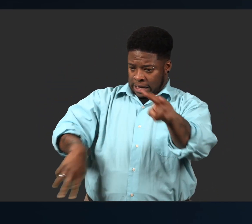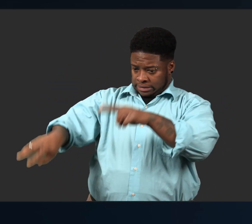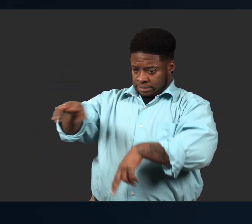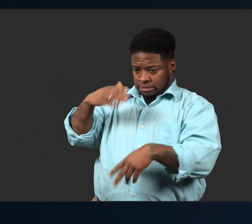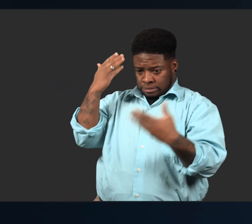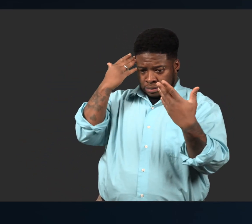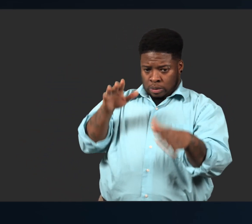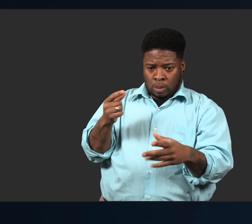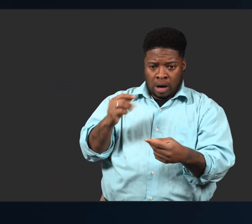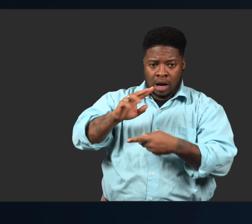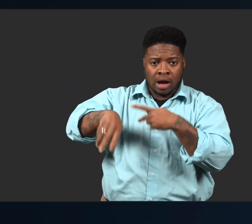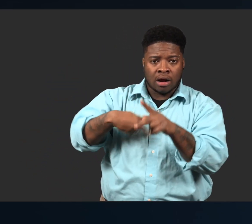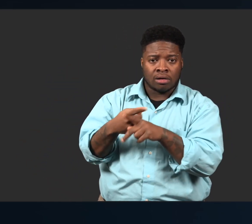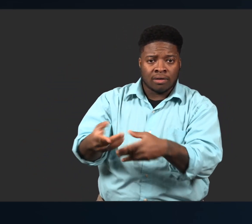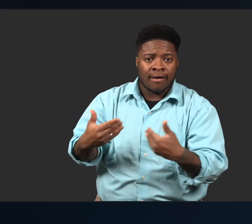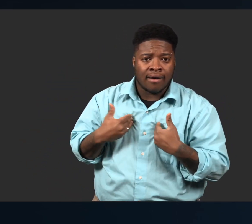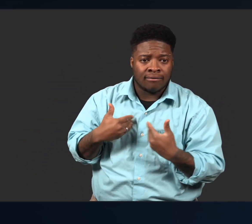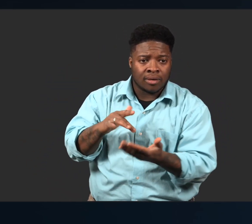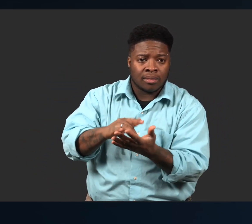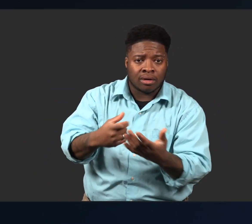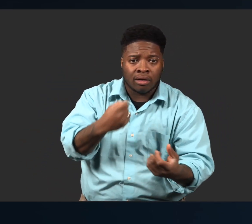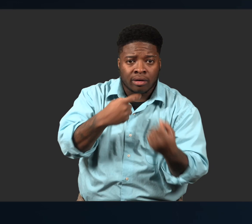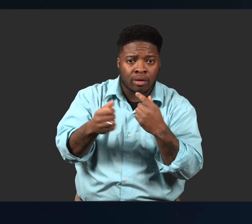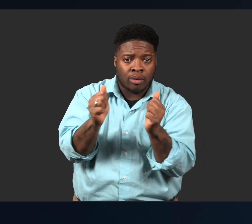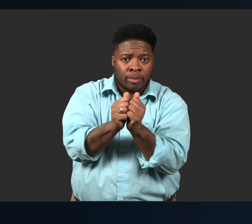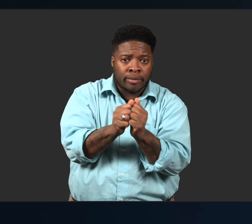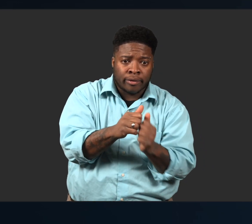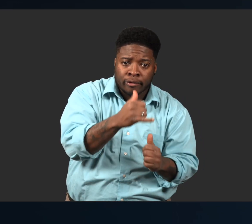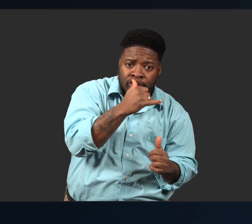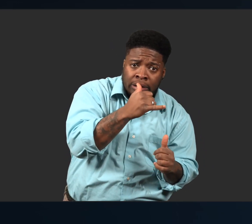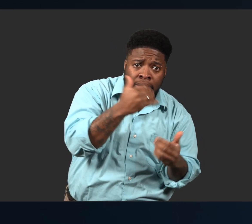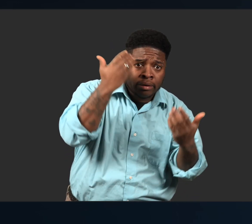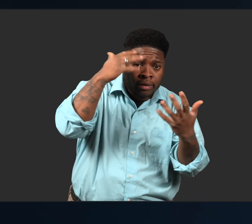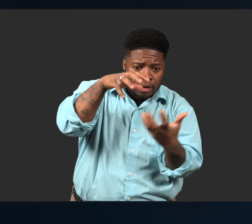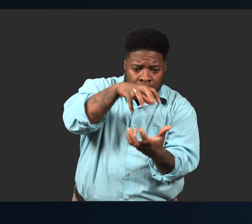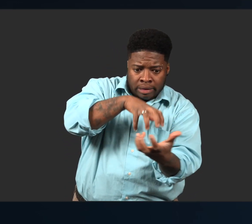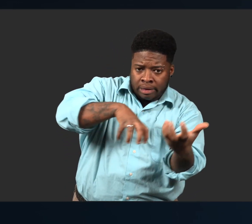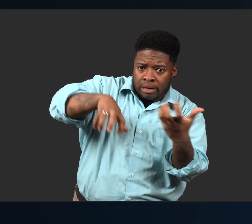What's more, Alice is being observed because the staff doesn't know what drug cocktail she has in her system.